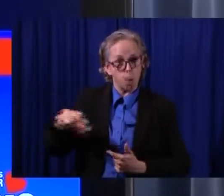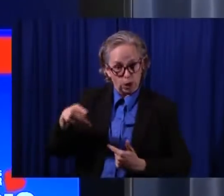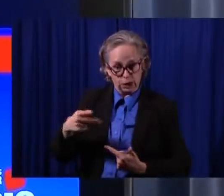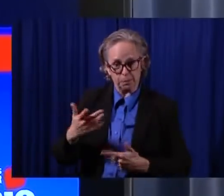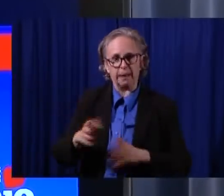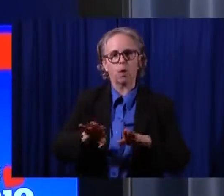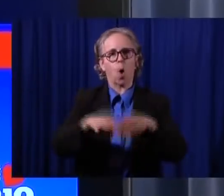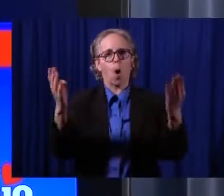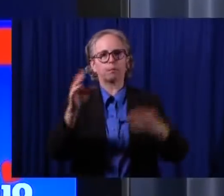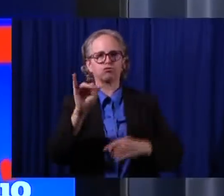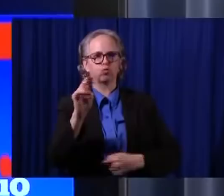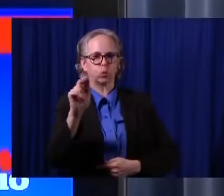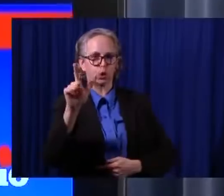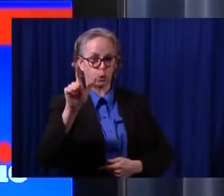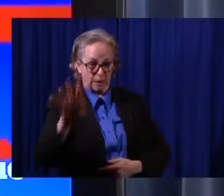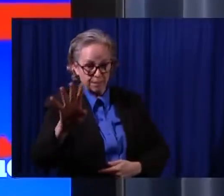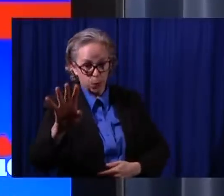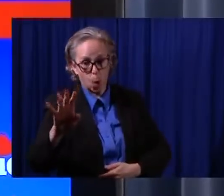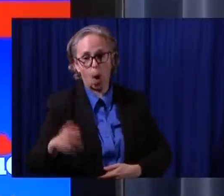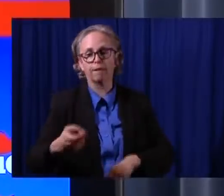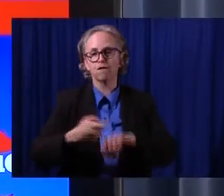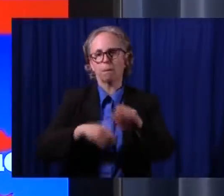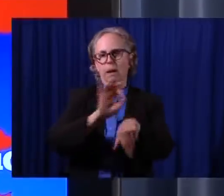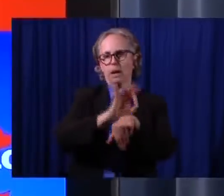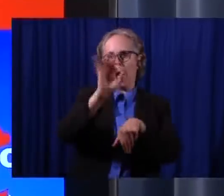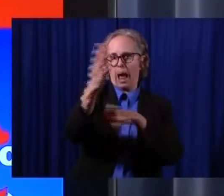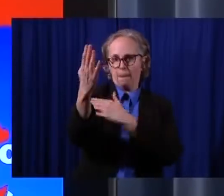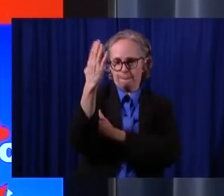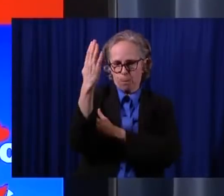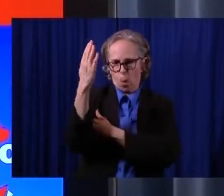MANY OTHER LOCATIONS AND THE POP UP TESTING LOCATION WILL BE